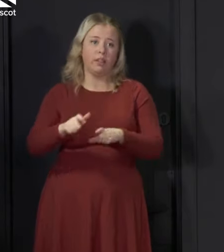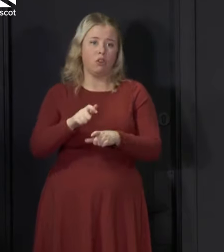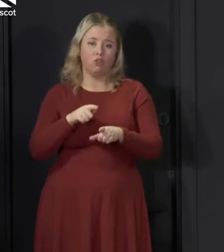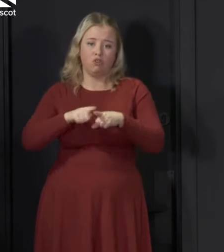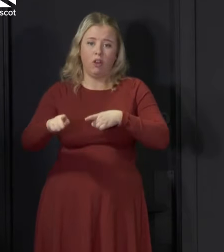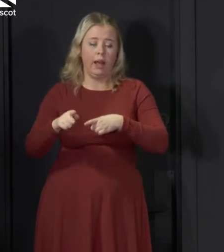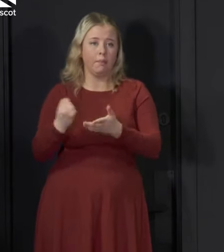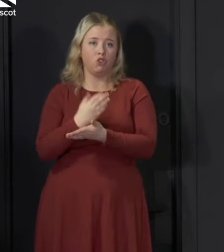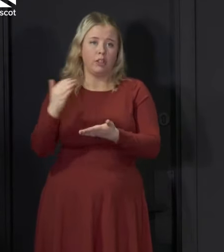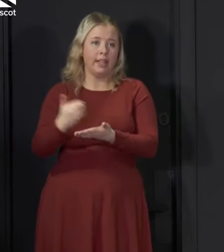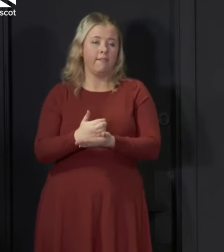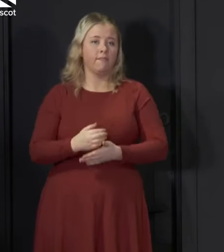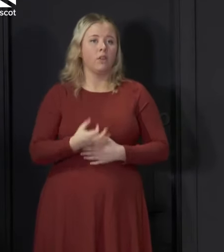Mure Dickie from the FT.